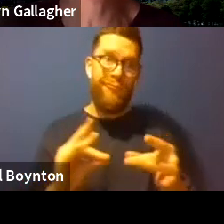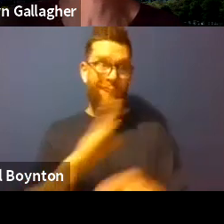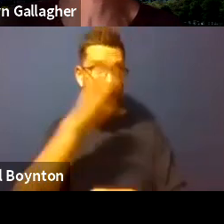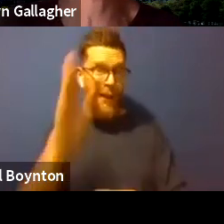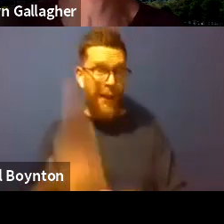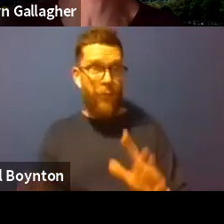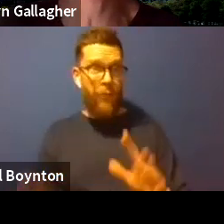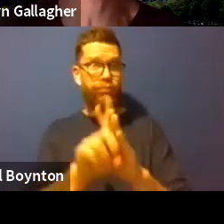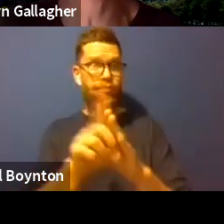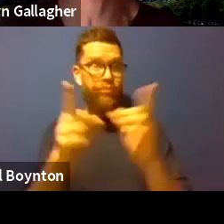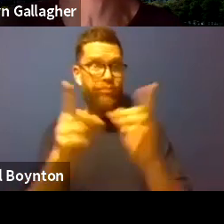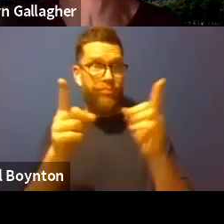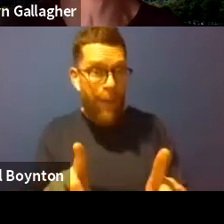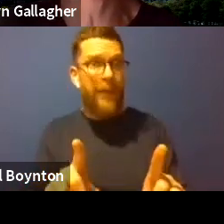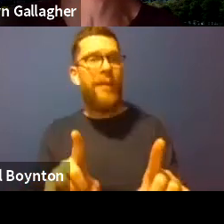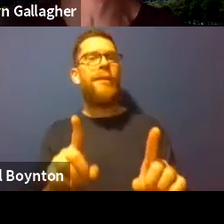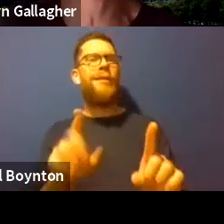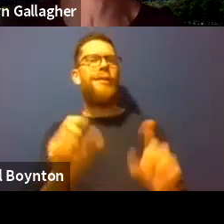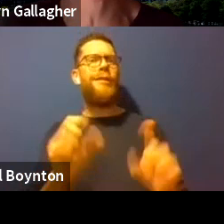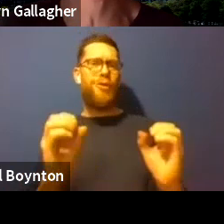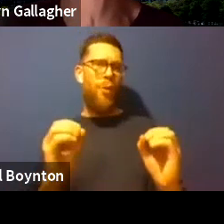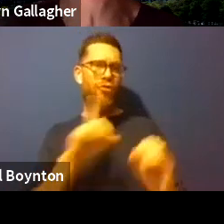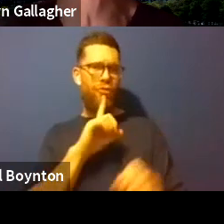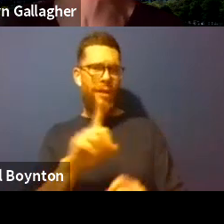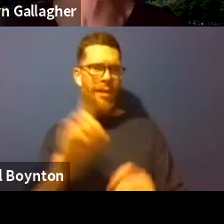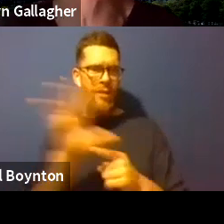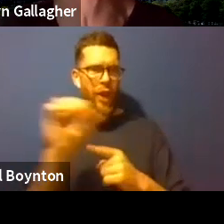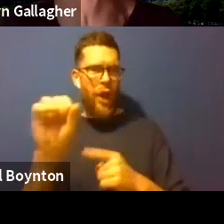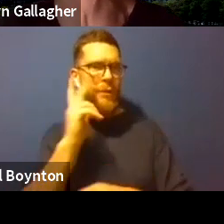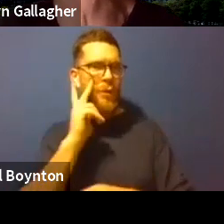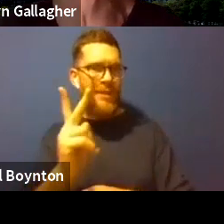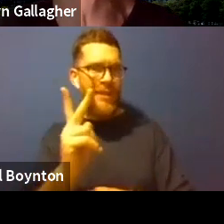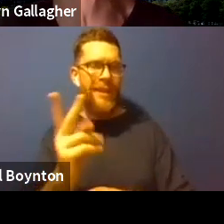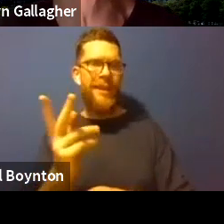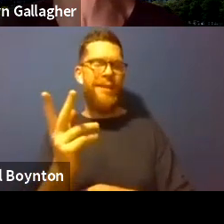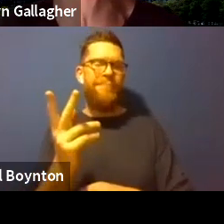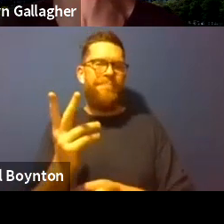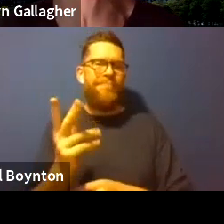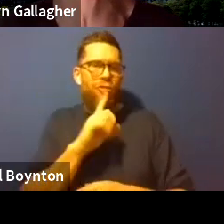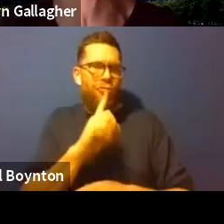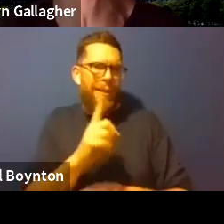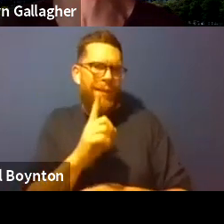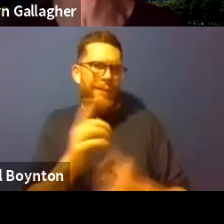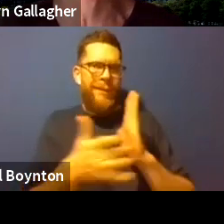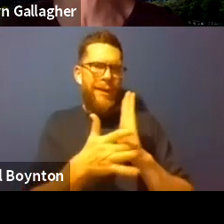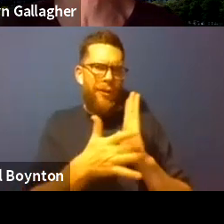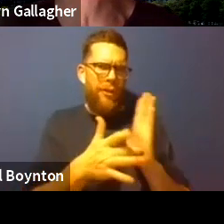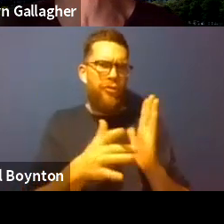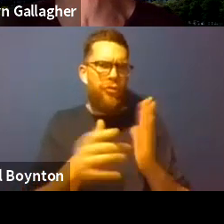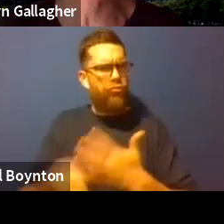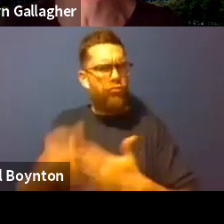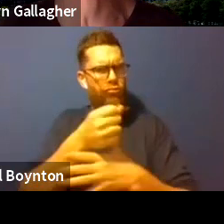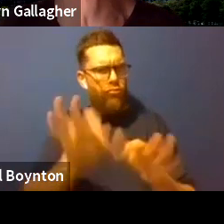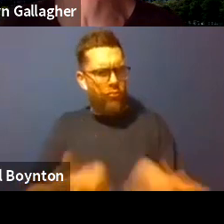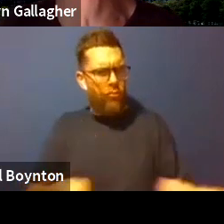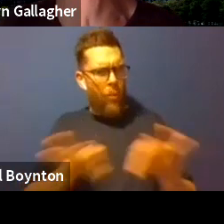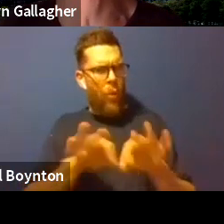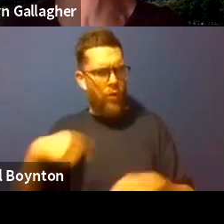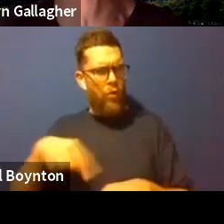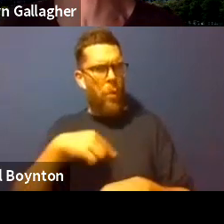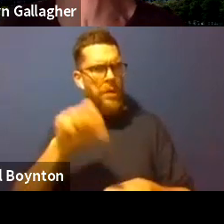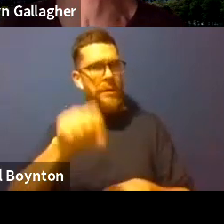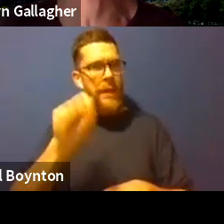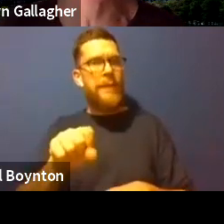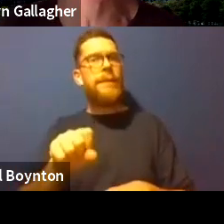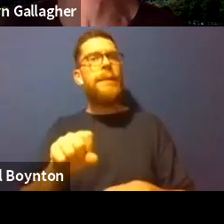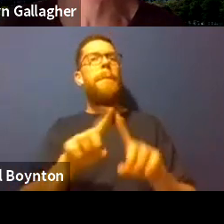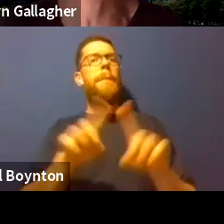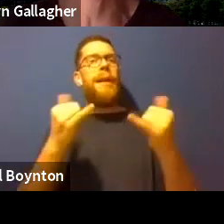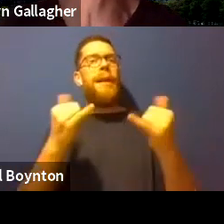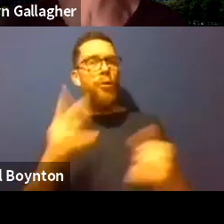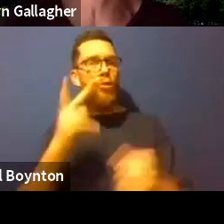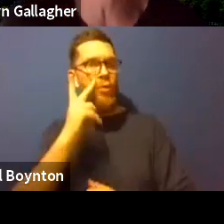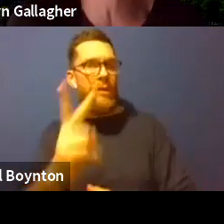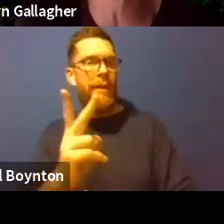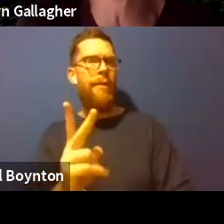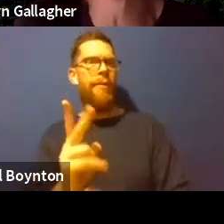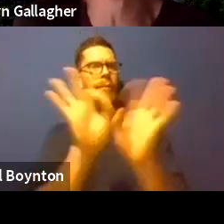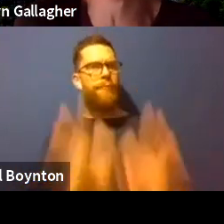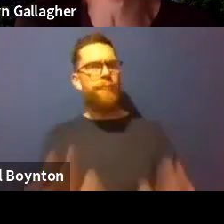Carolyn Gallagher: It's great to see the that it's always been, I think, important to us. But it's really nice to see the value come really to fruition that we we really recognized the importance of it.